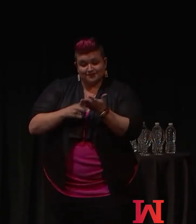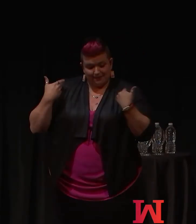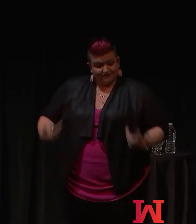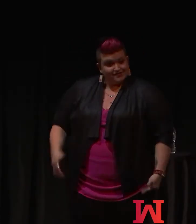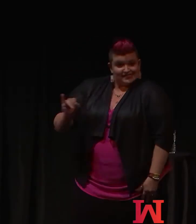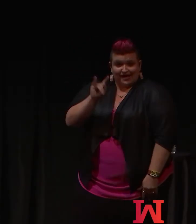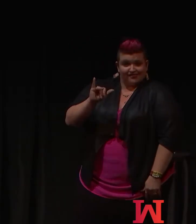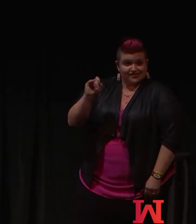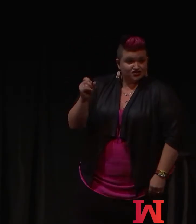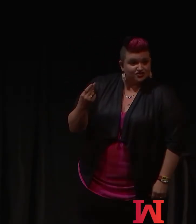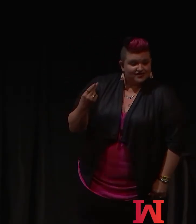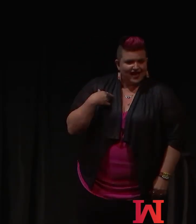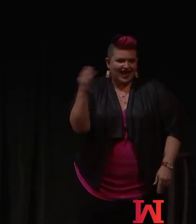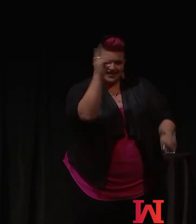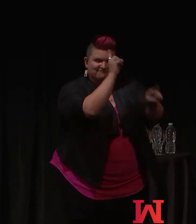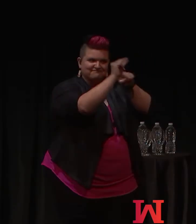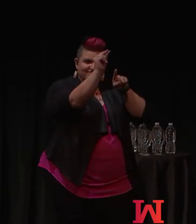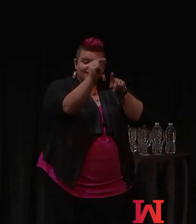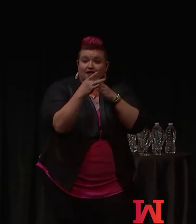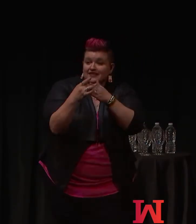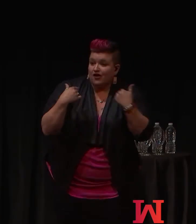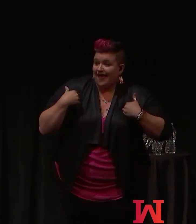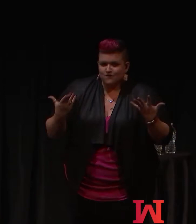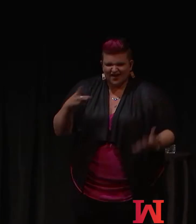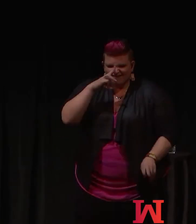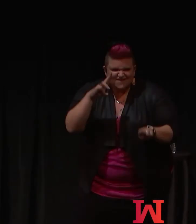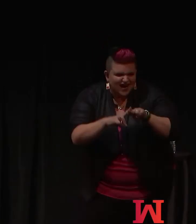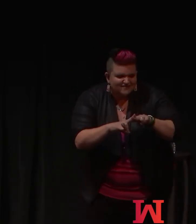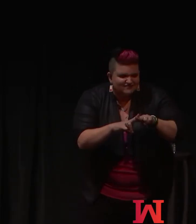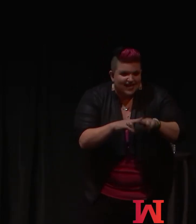and intellectual, leaders have fun and we get the work done.